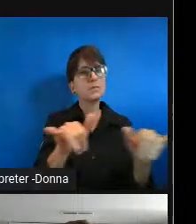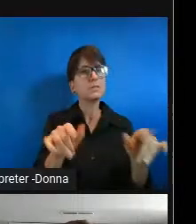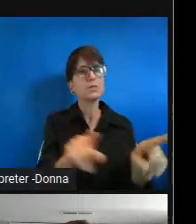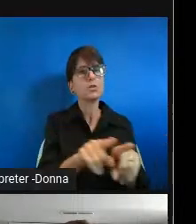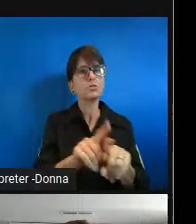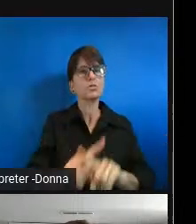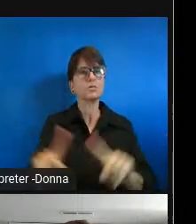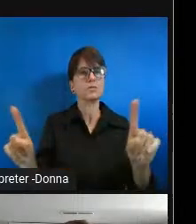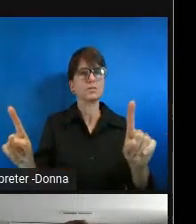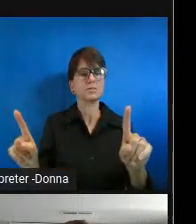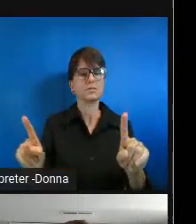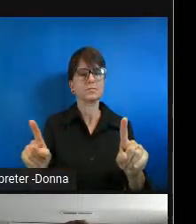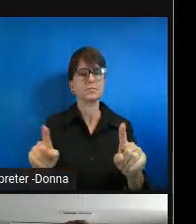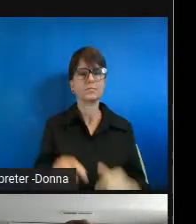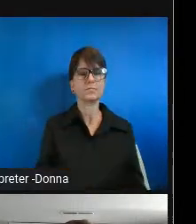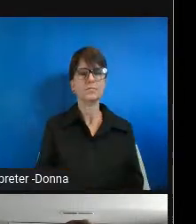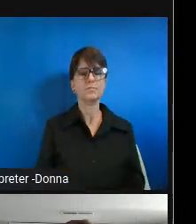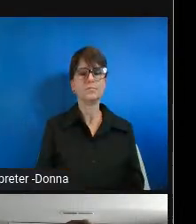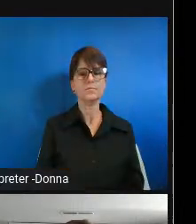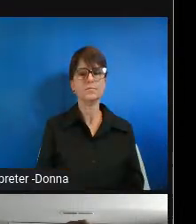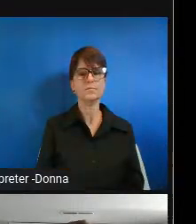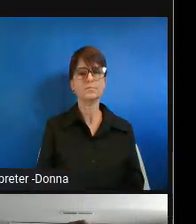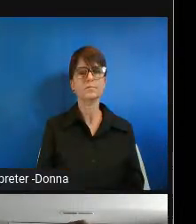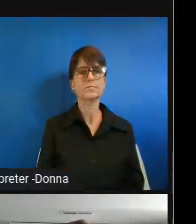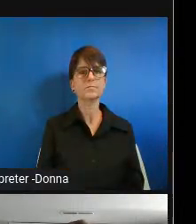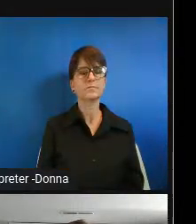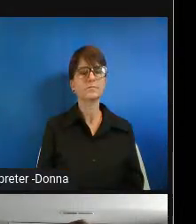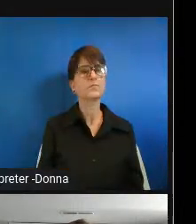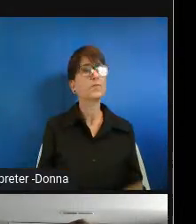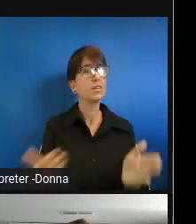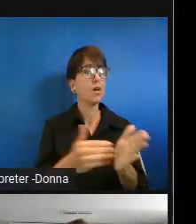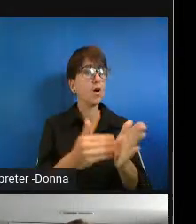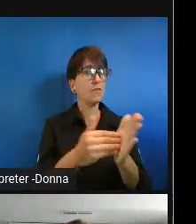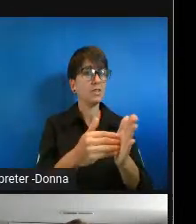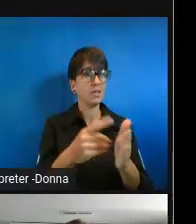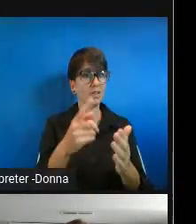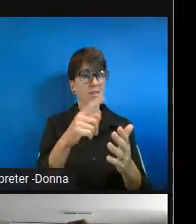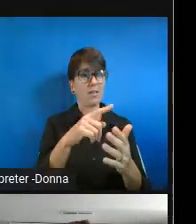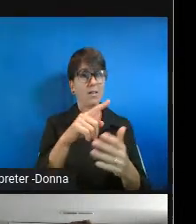Firstly, I went to define the different